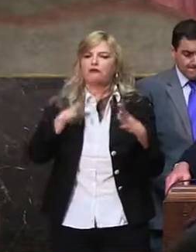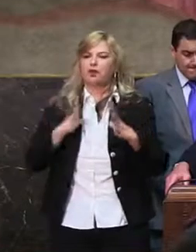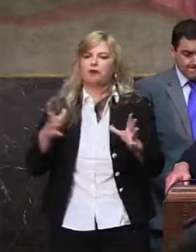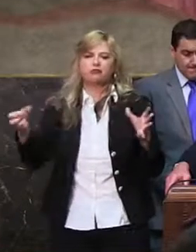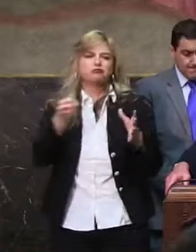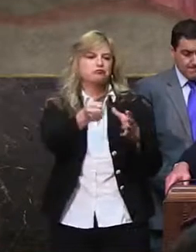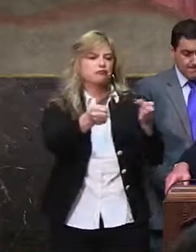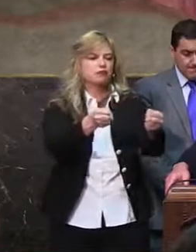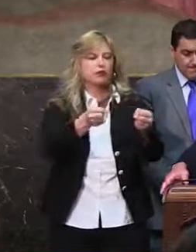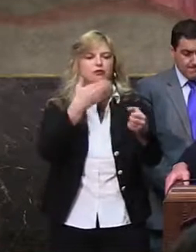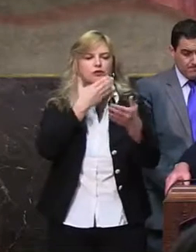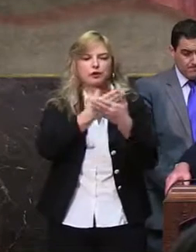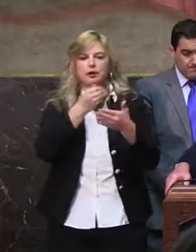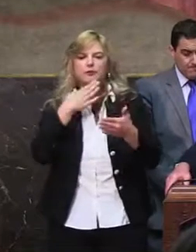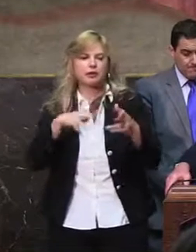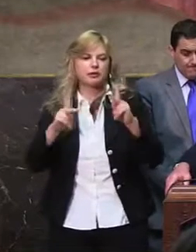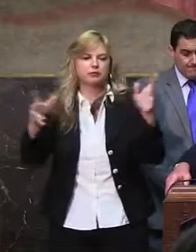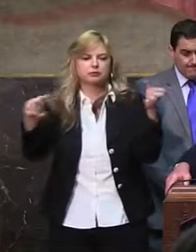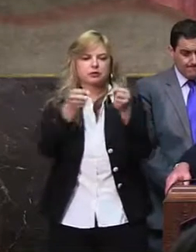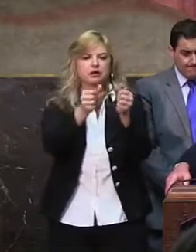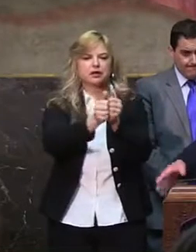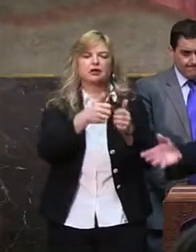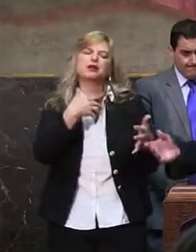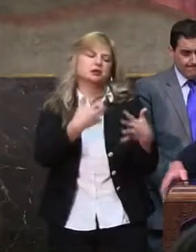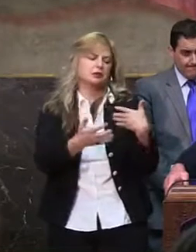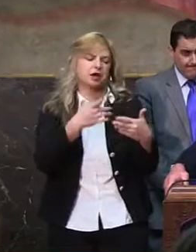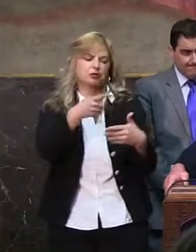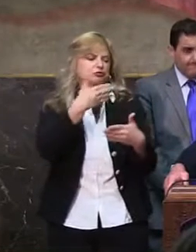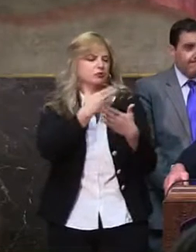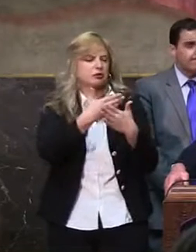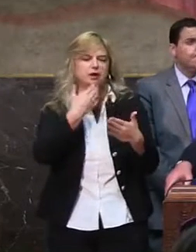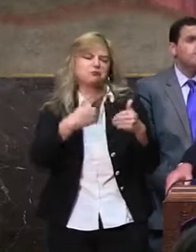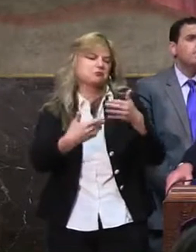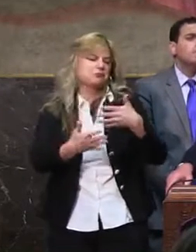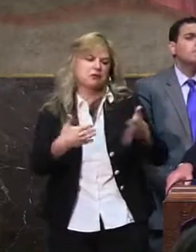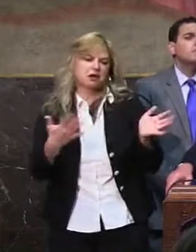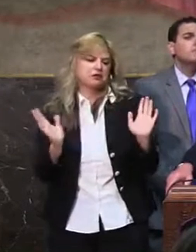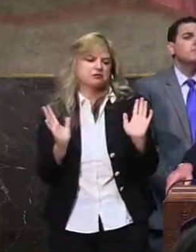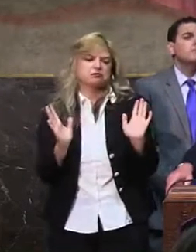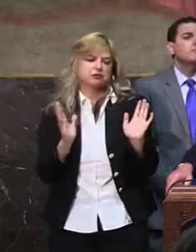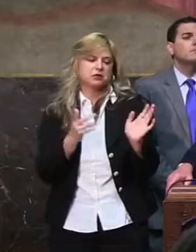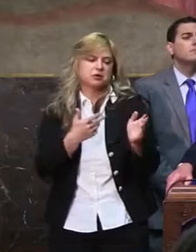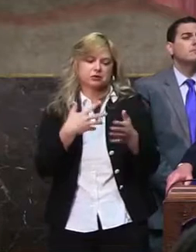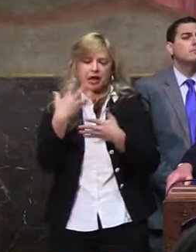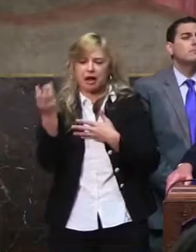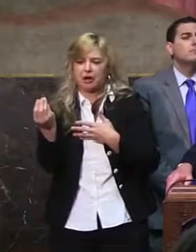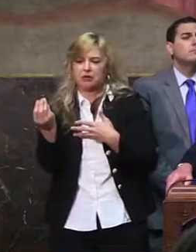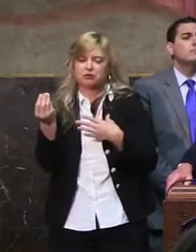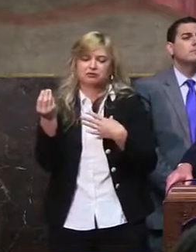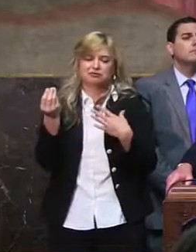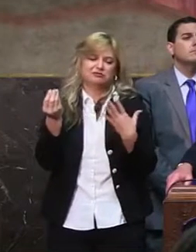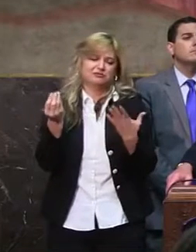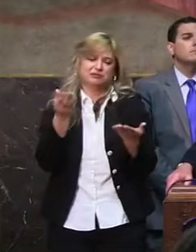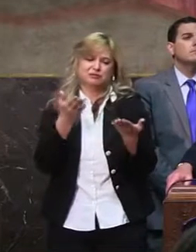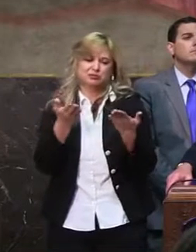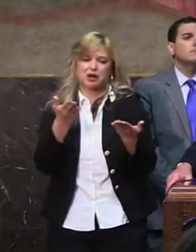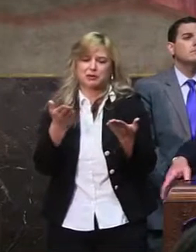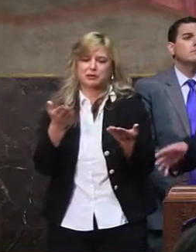basically tell them doesn't matter whether you go to bed and when you get out of you're probably going to hopefully you'll be good